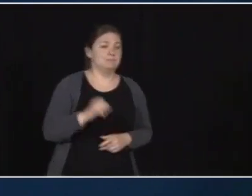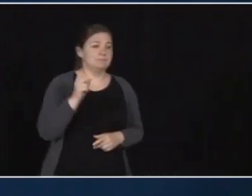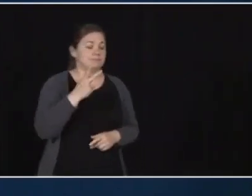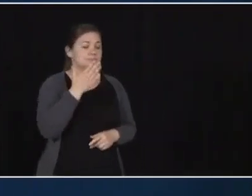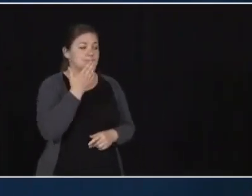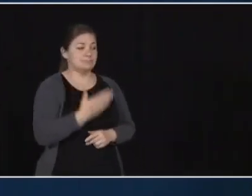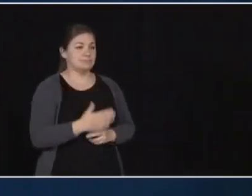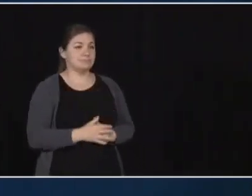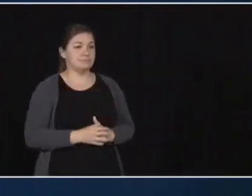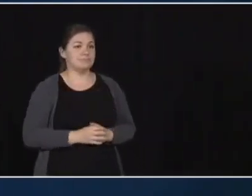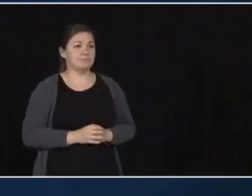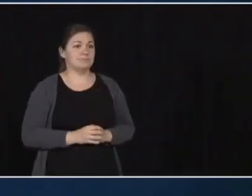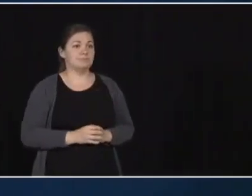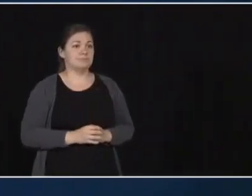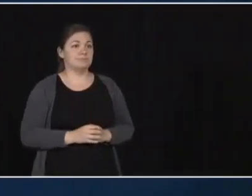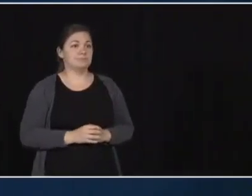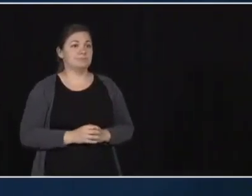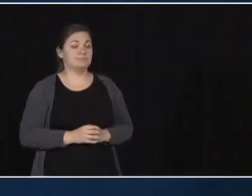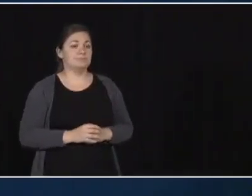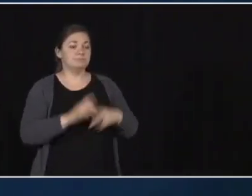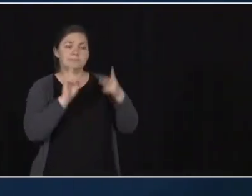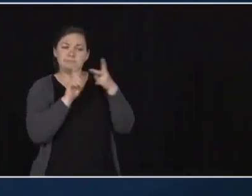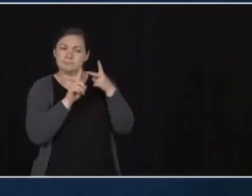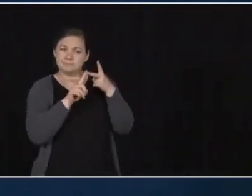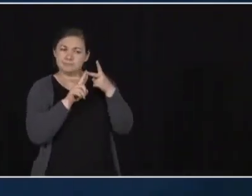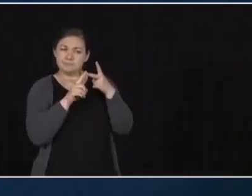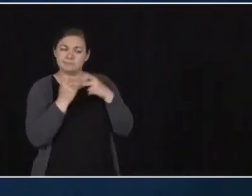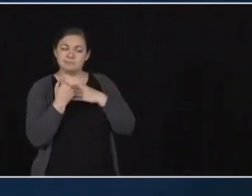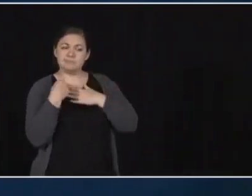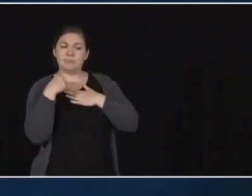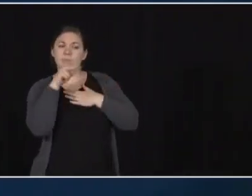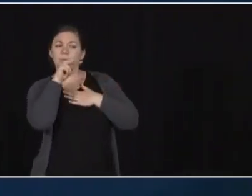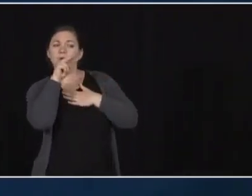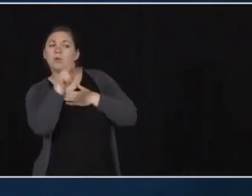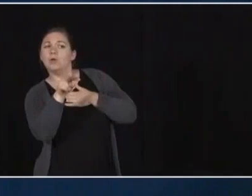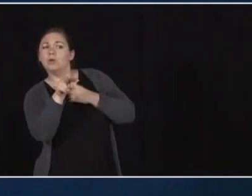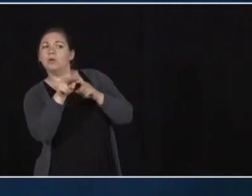When I take a look at the list